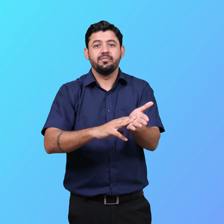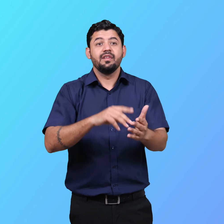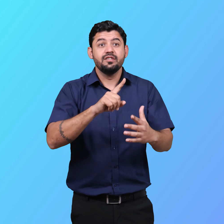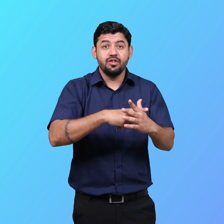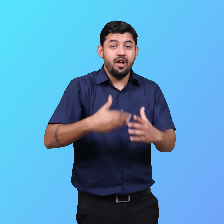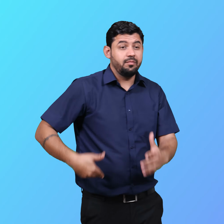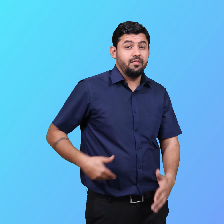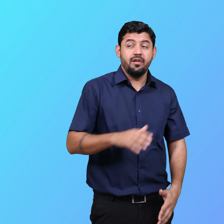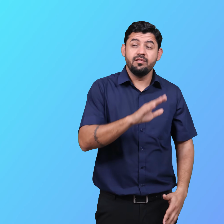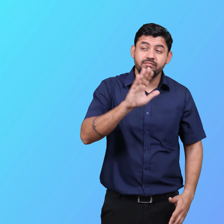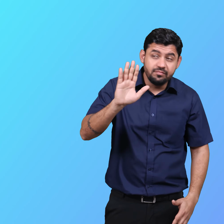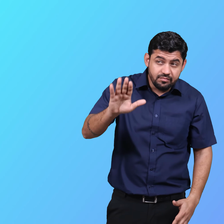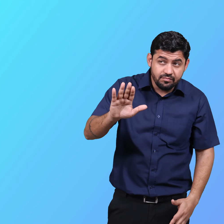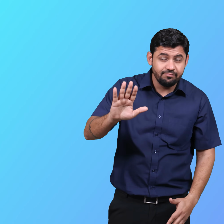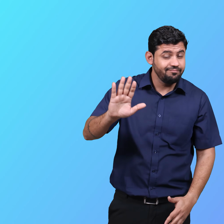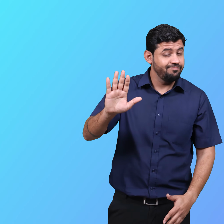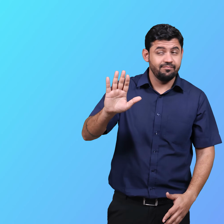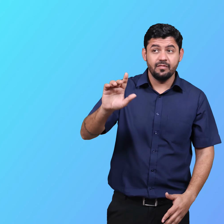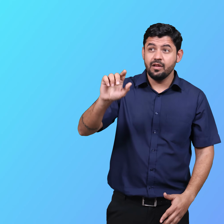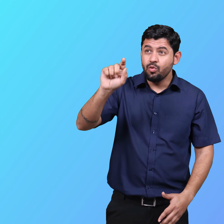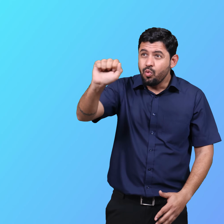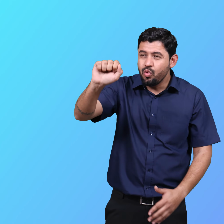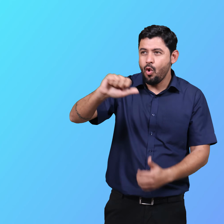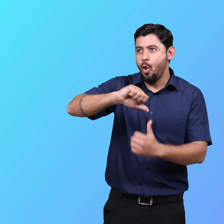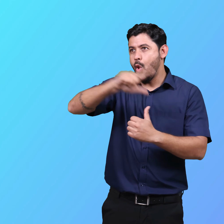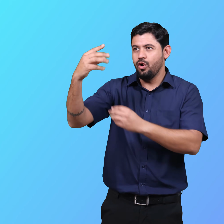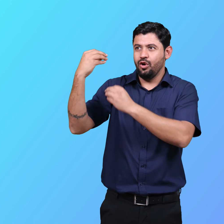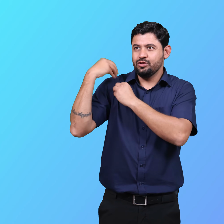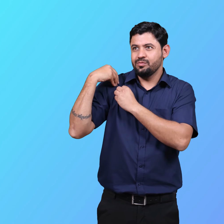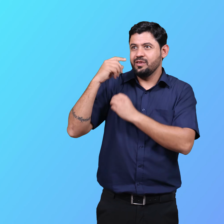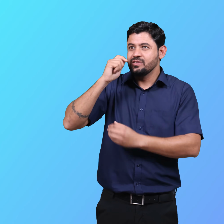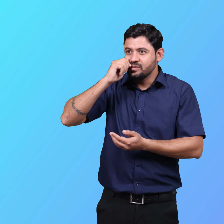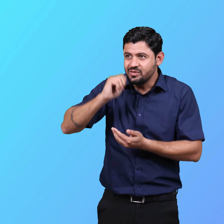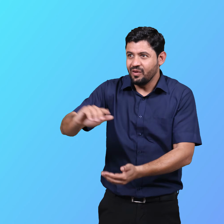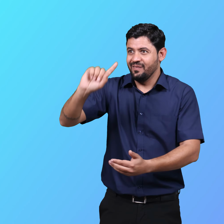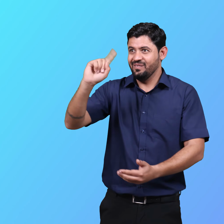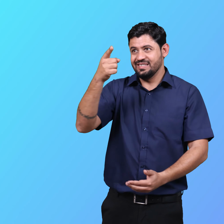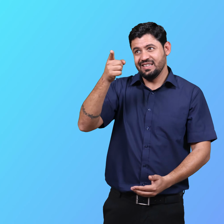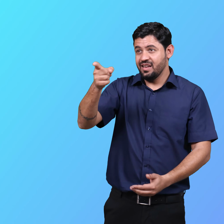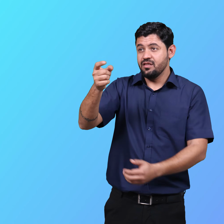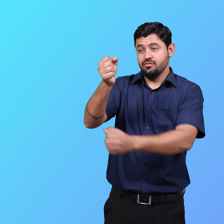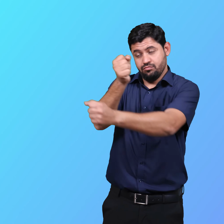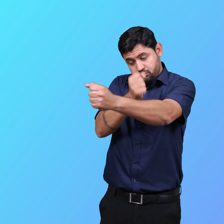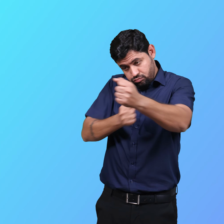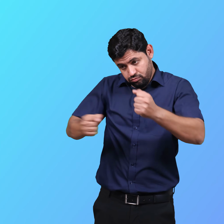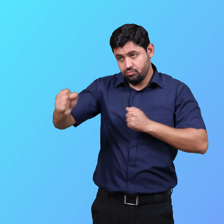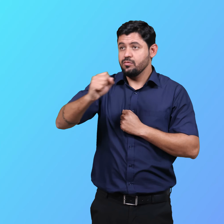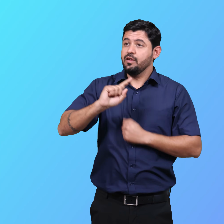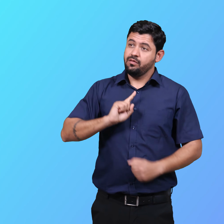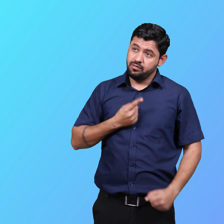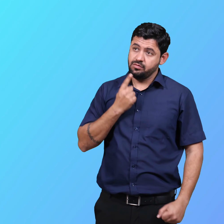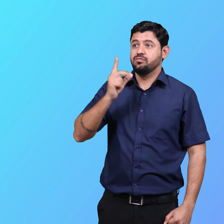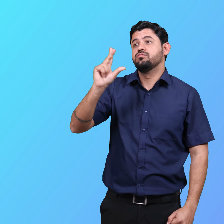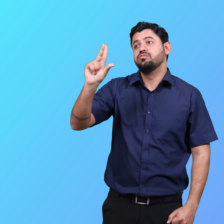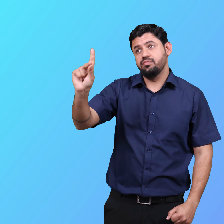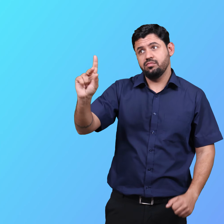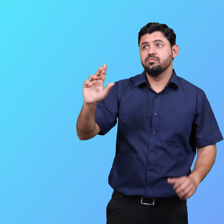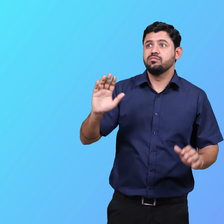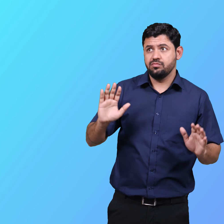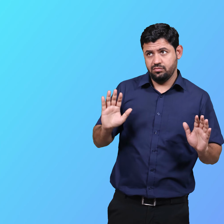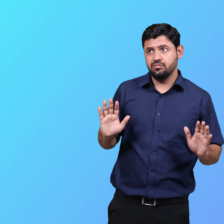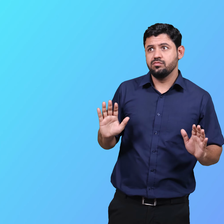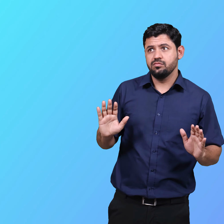Jacob replied, “You can have some if you give me your rights as the firstborn son.”